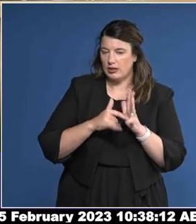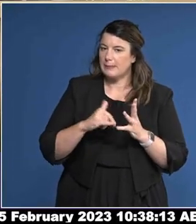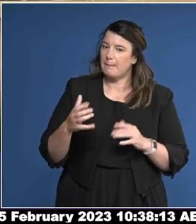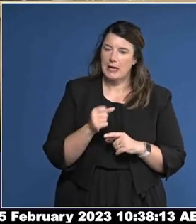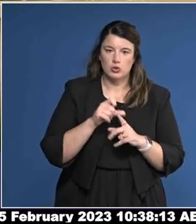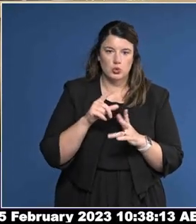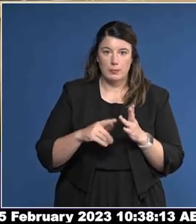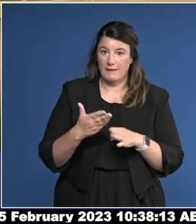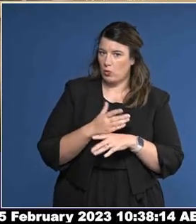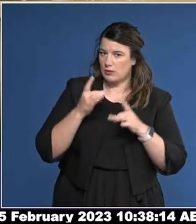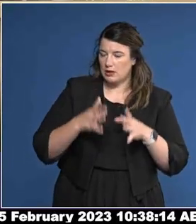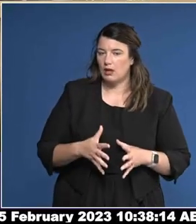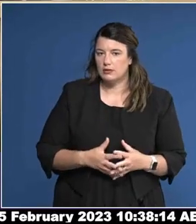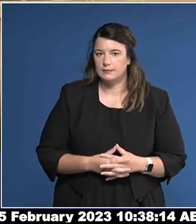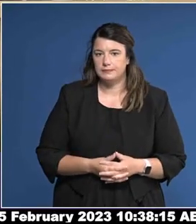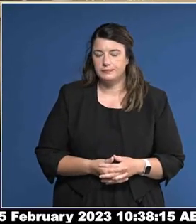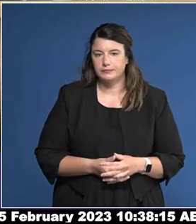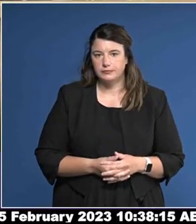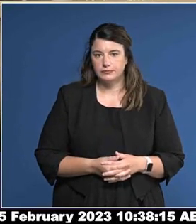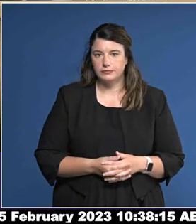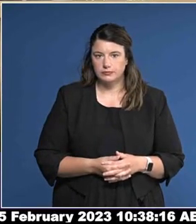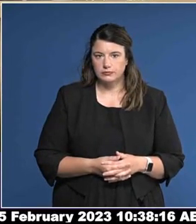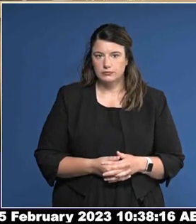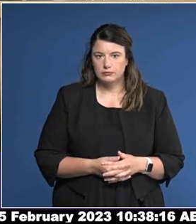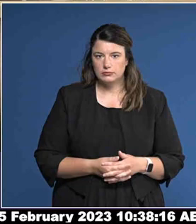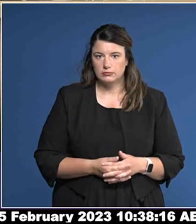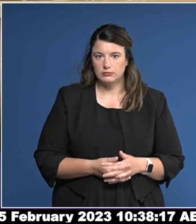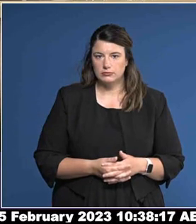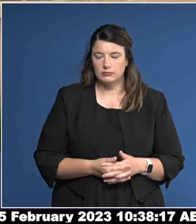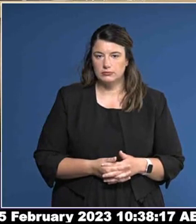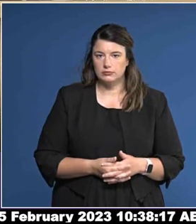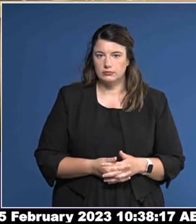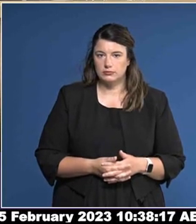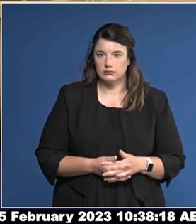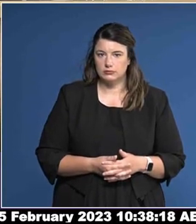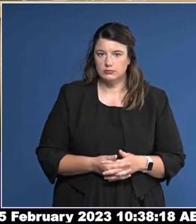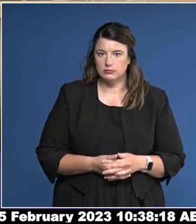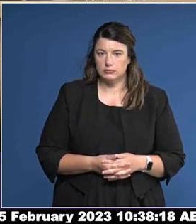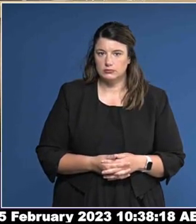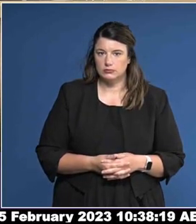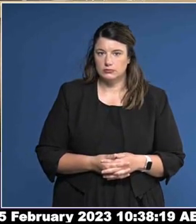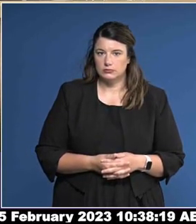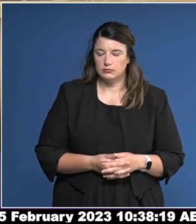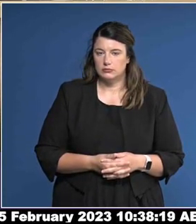And after that, is there any specific requirements that Araluen asks of